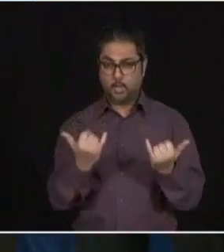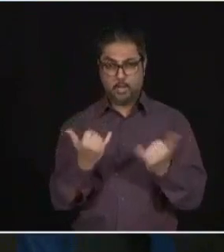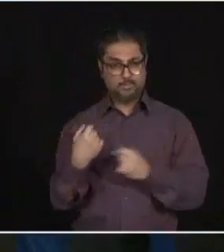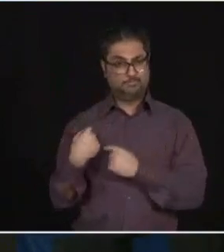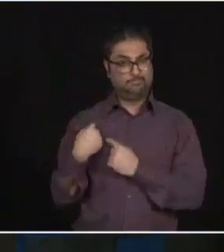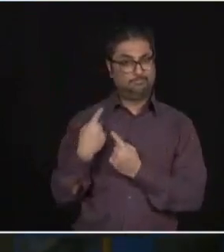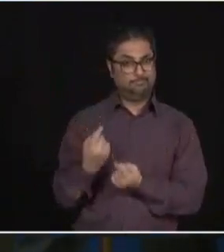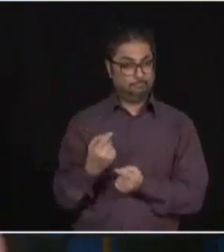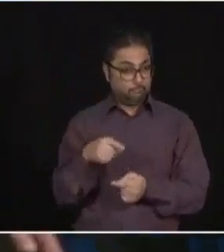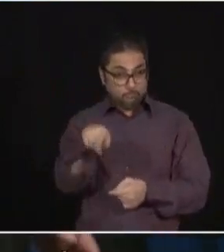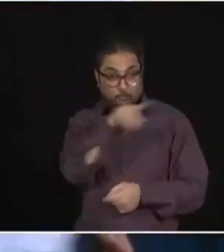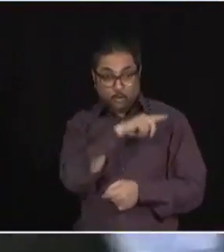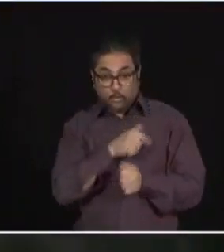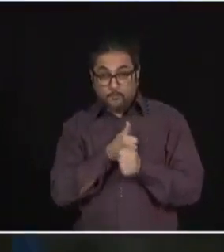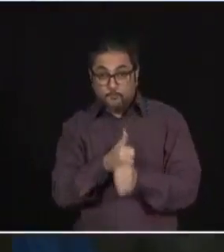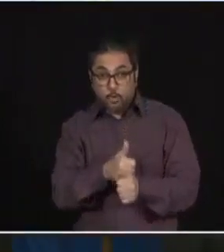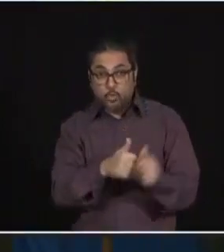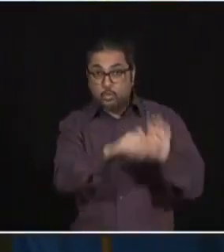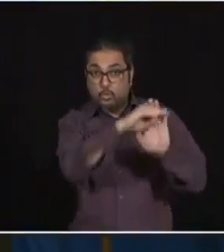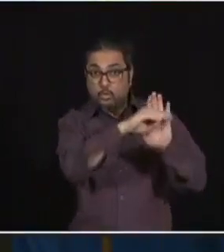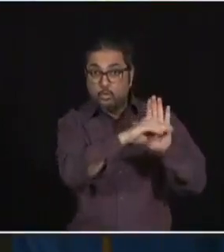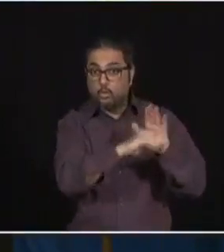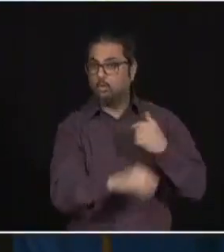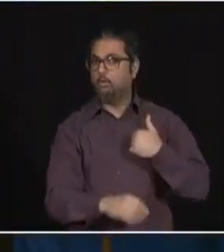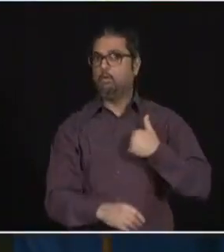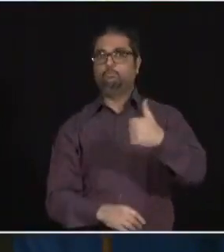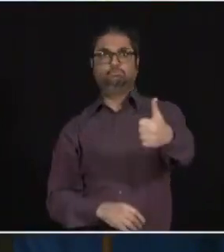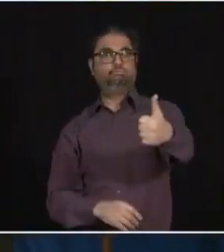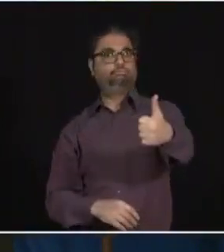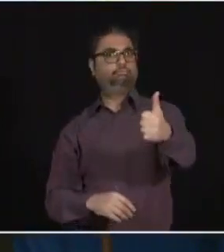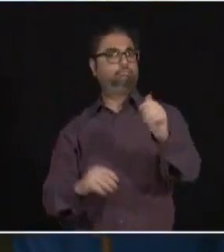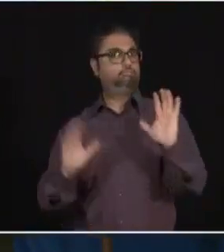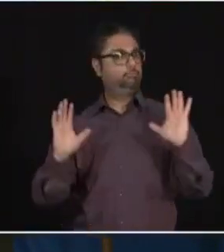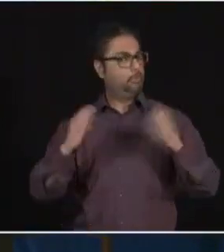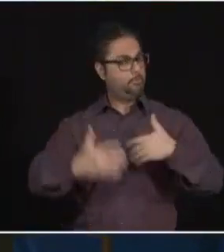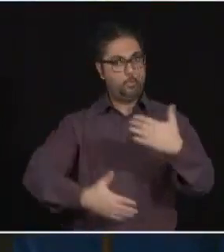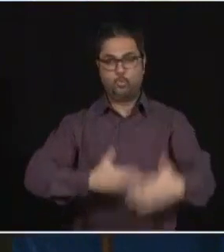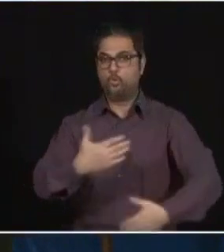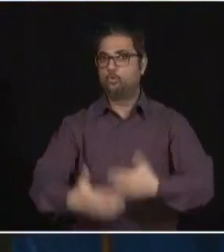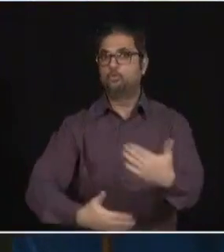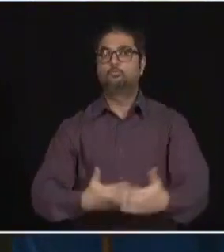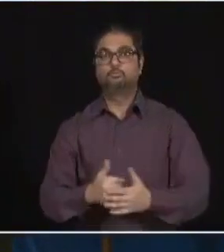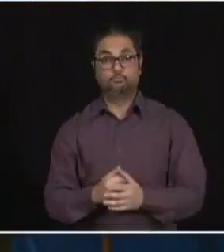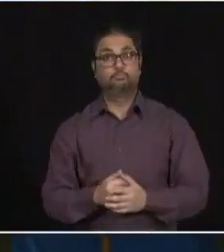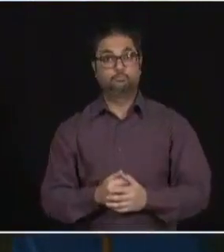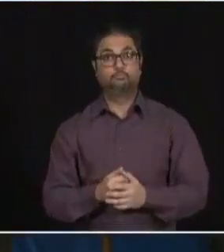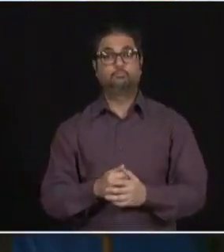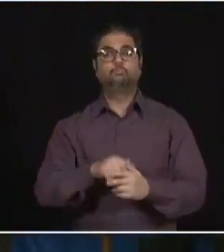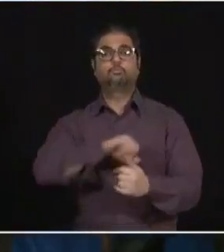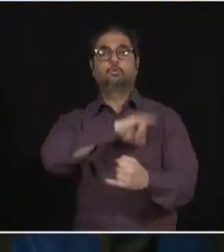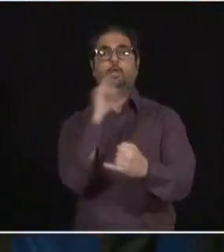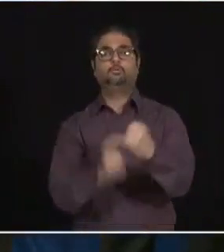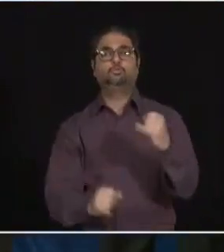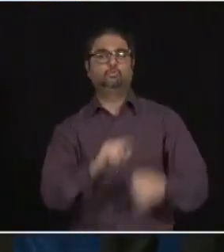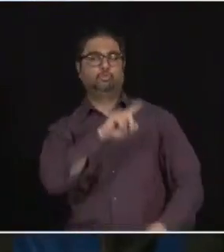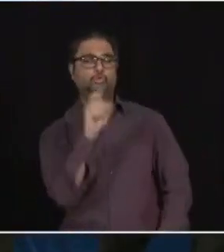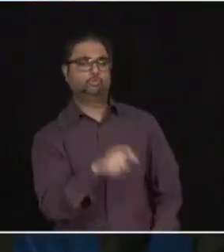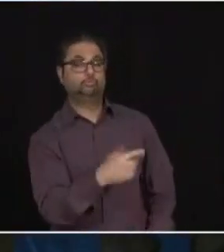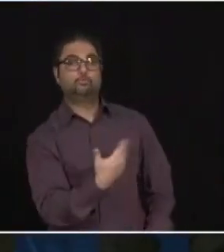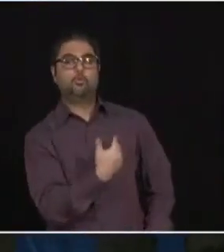Last question comes from Brian Lilley from the Toronto Sun. REPORTER: Premier, I'd like to ask